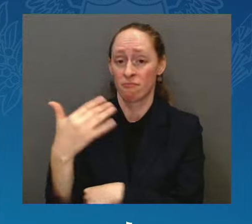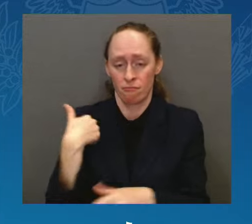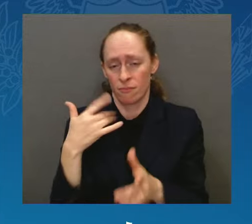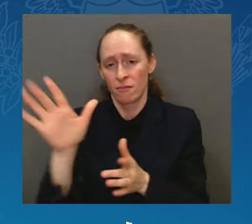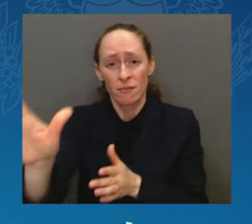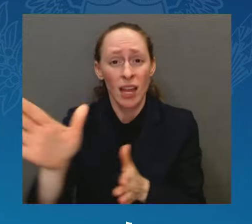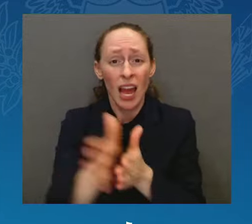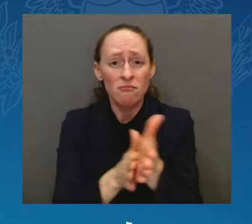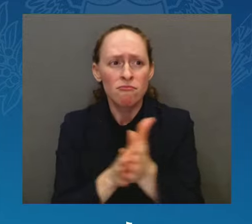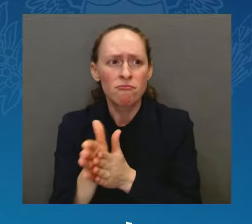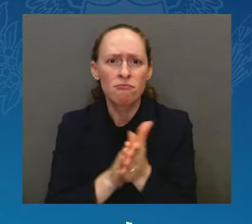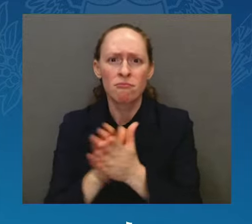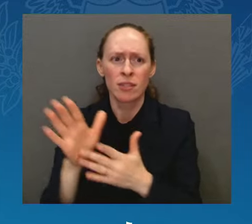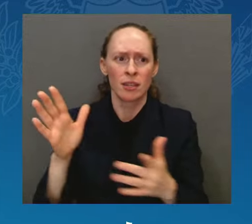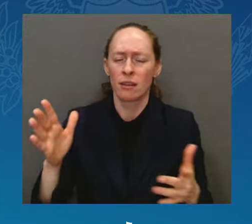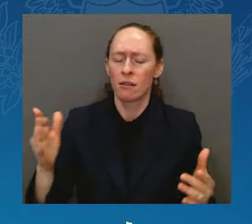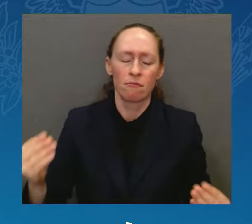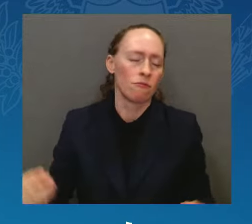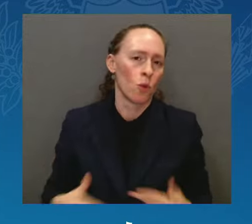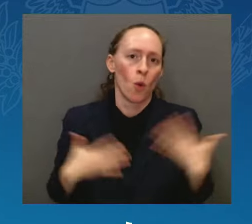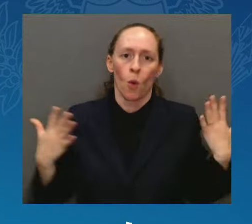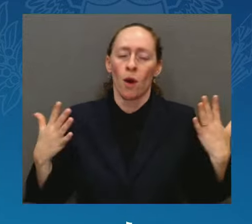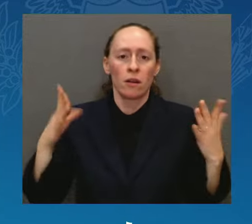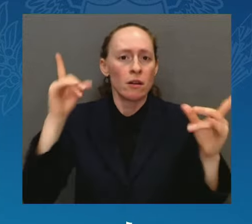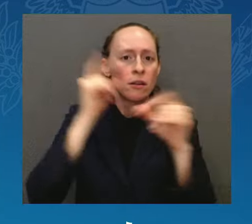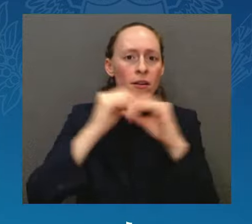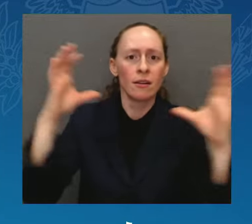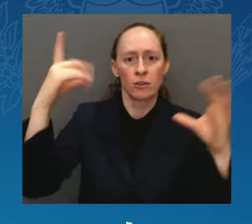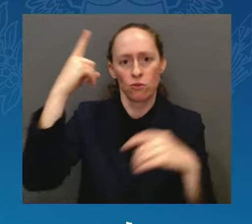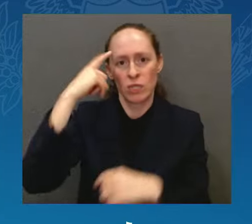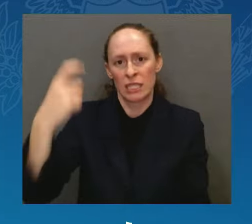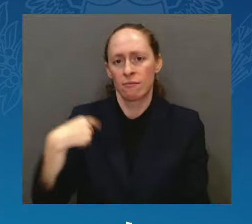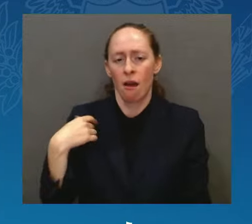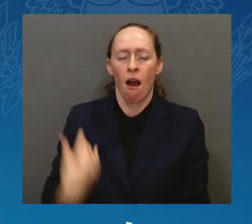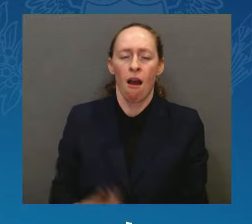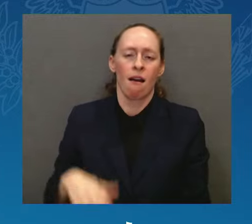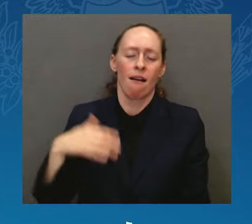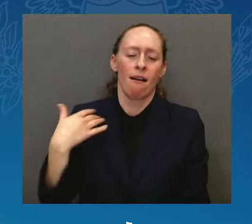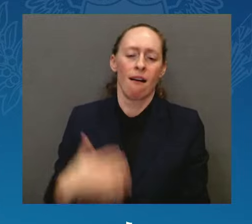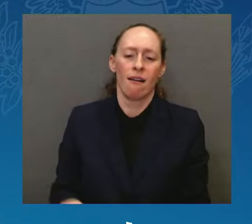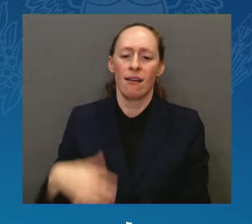their ability to see what can be, unburdened by what has been,